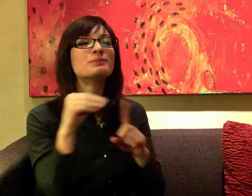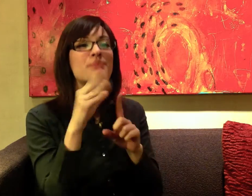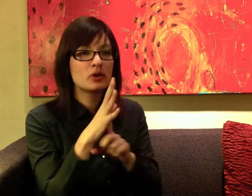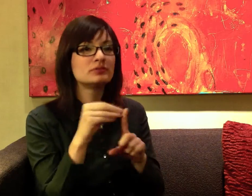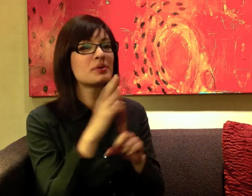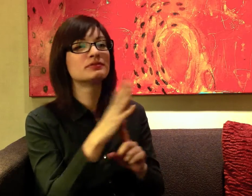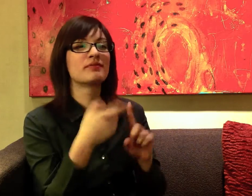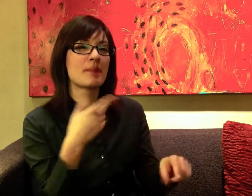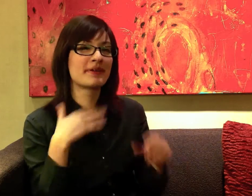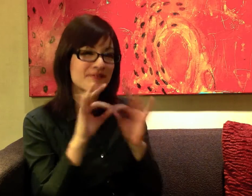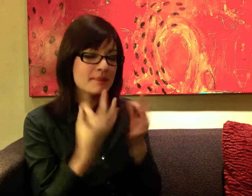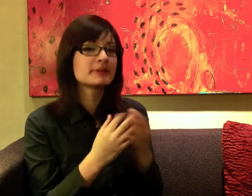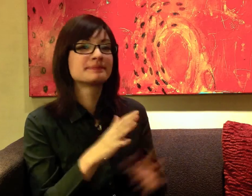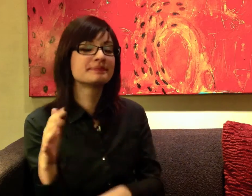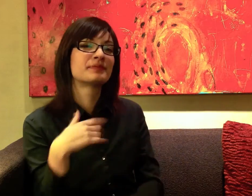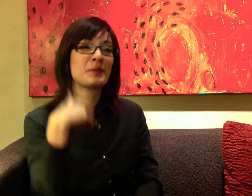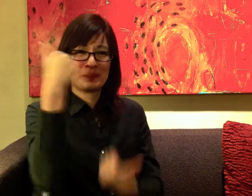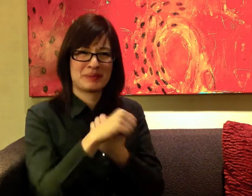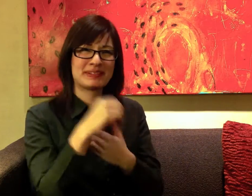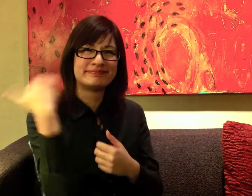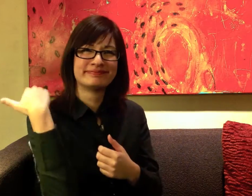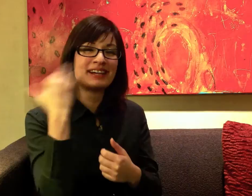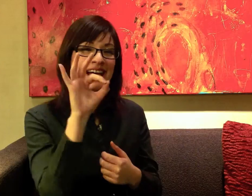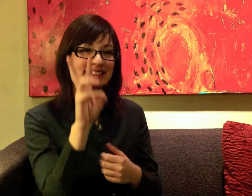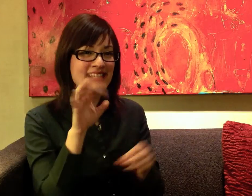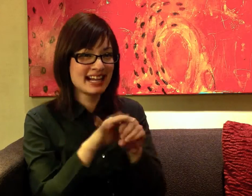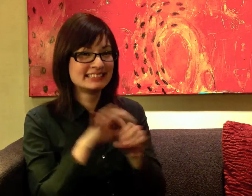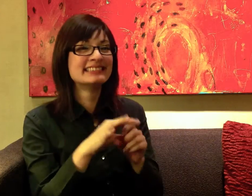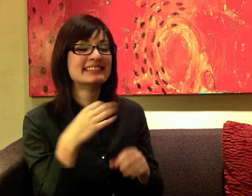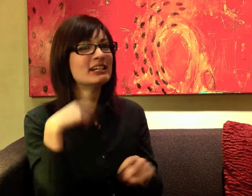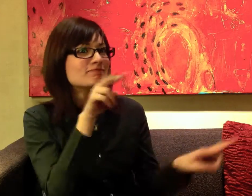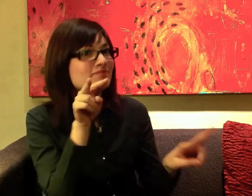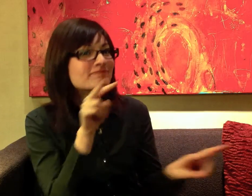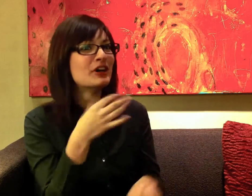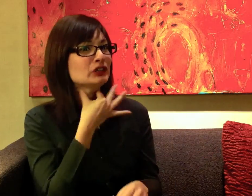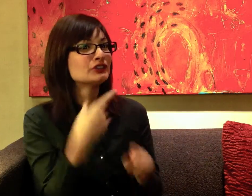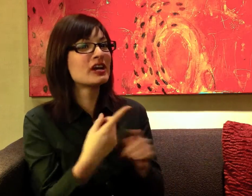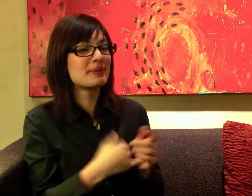I was exposed through my family. During 96 elections, I was curious about it.